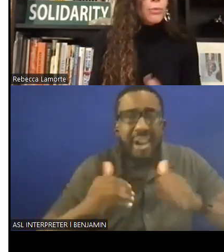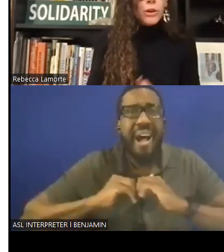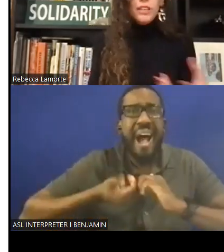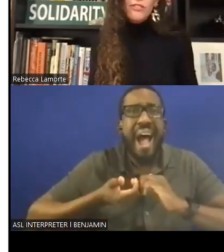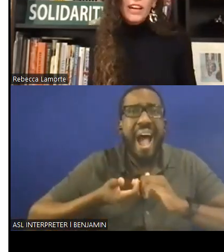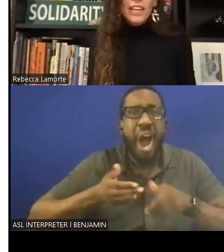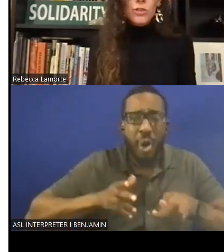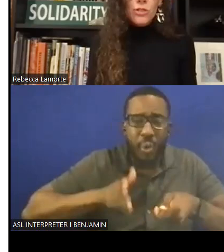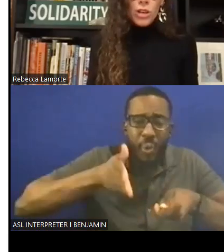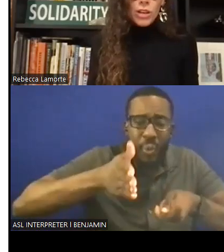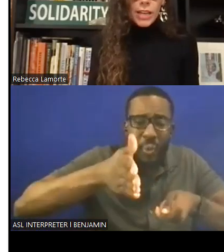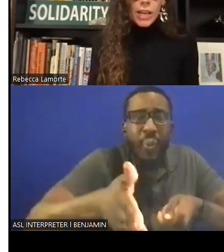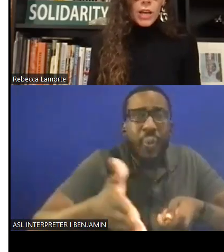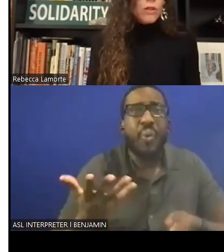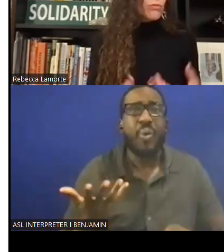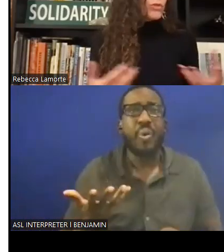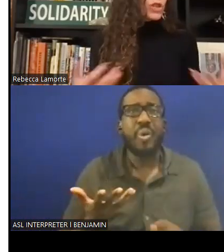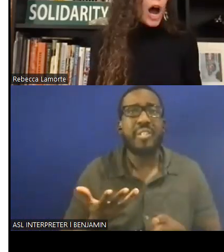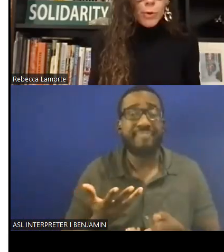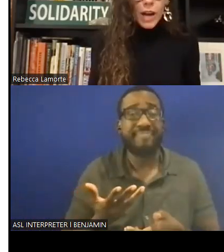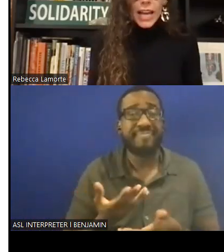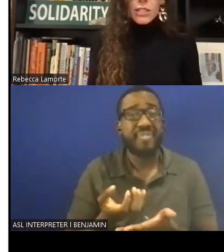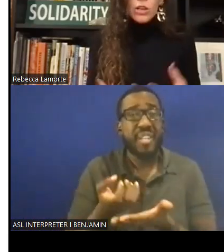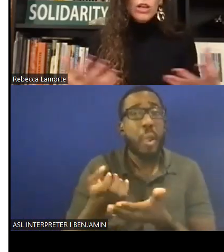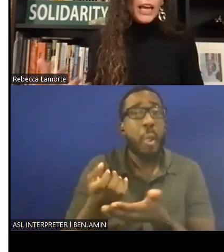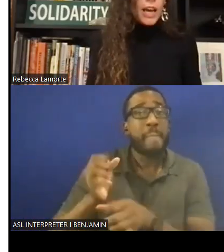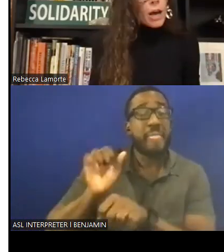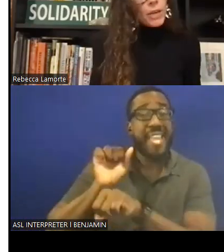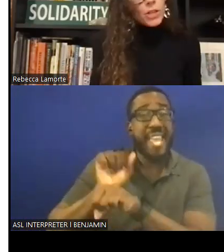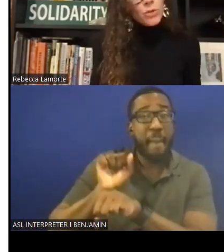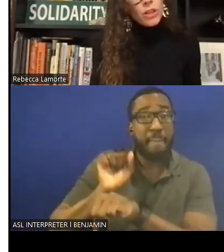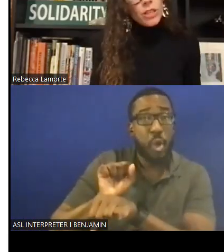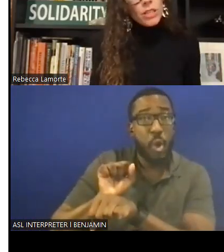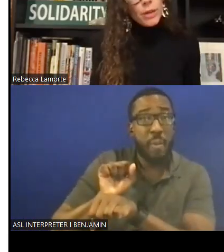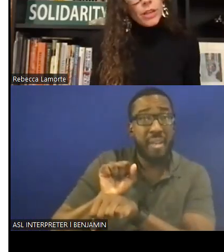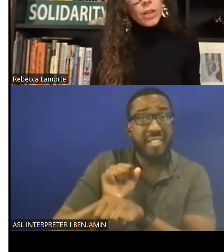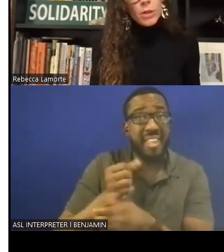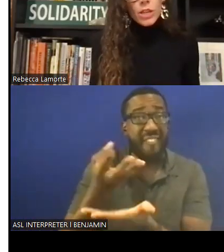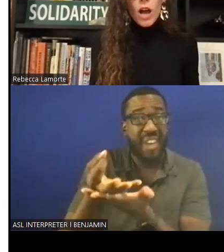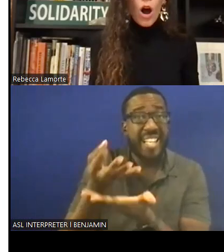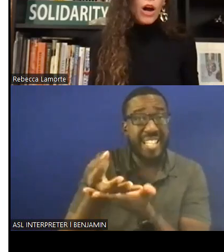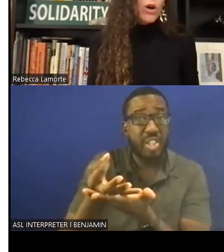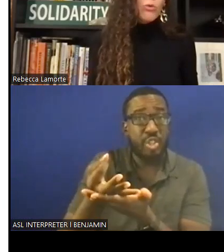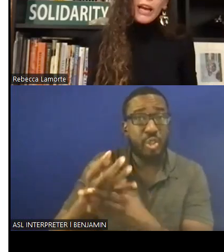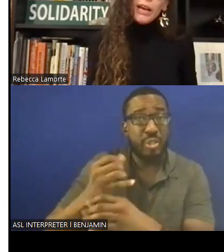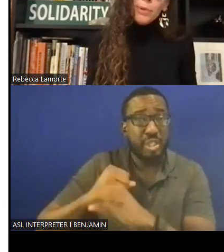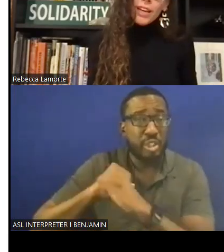Employment and financial security, job rates. Income issues within the disability community are rampant.